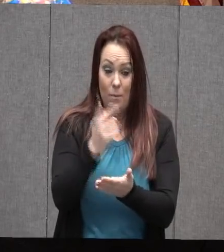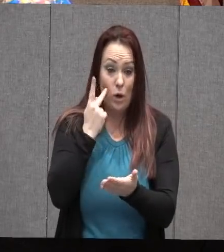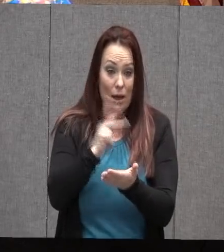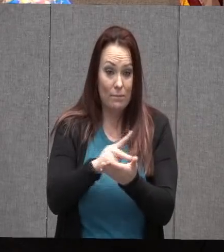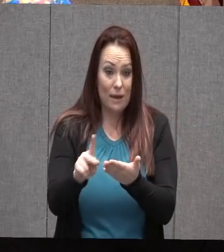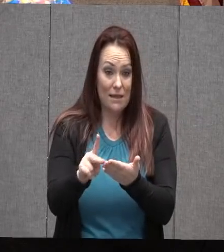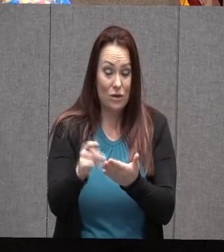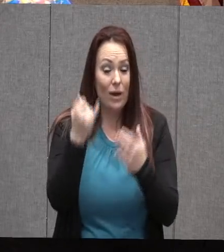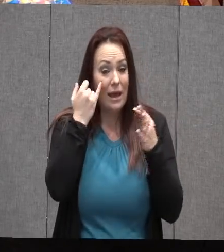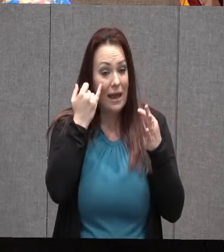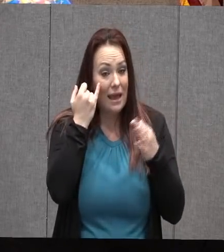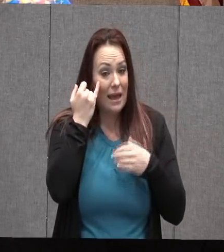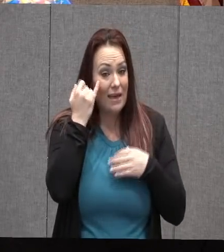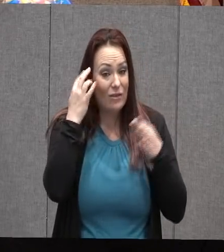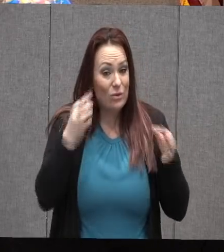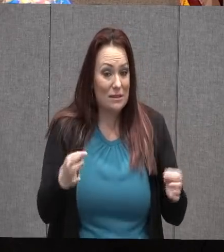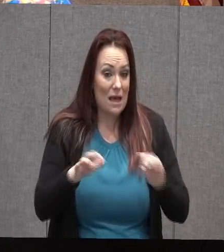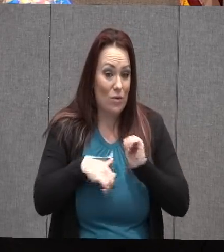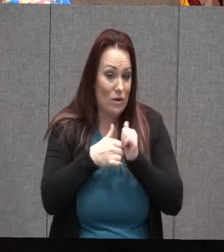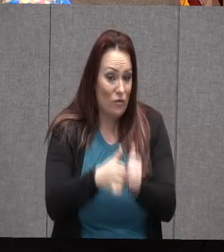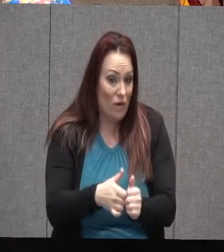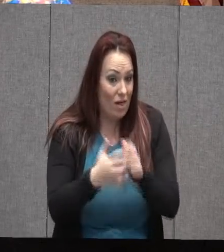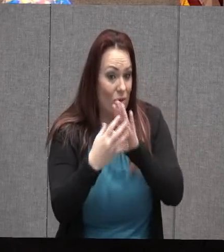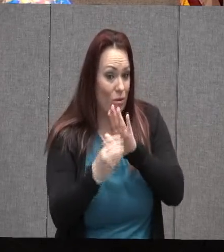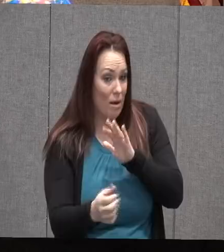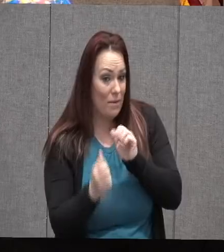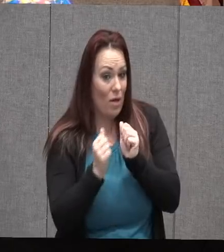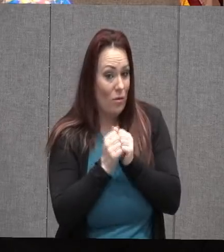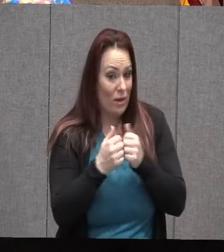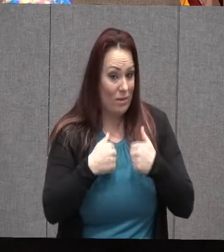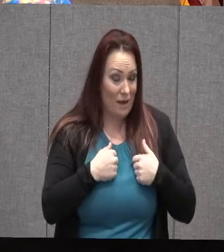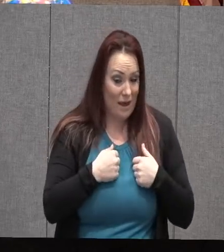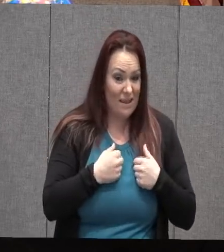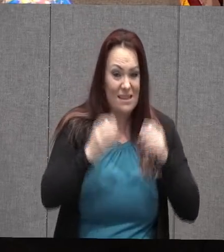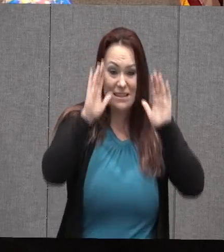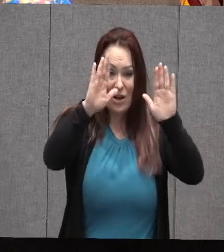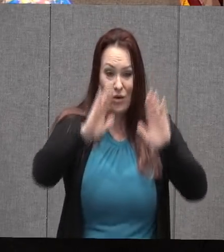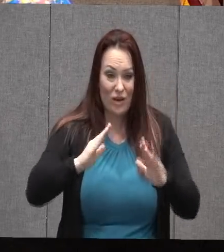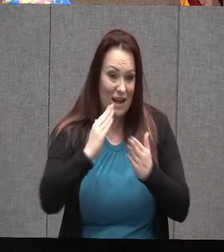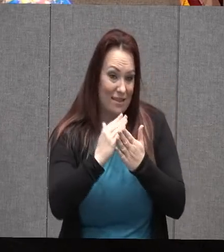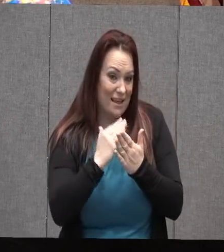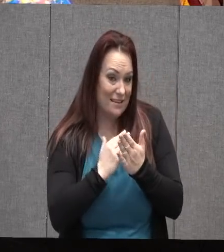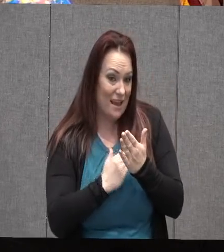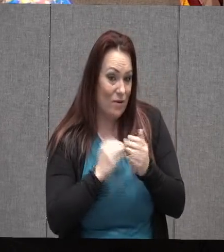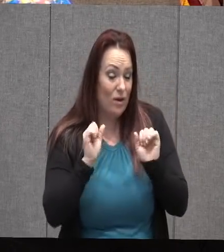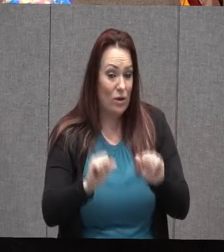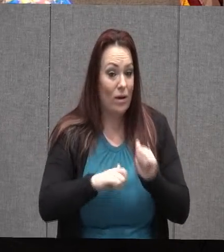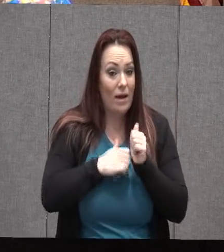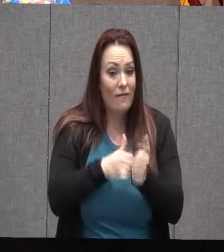to follow along with me. This is a great lesson, too, where you can just follow along by just saying things with me